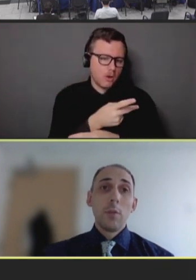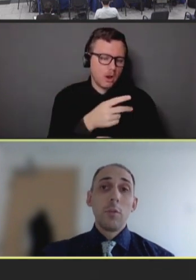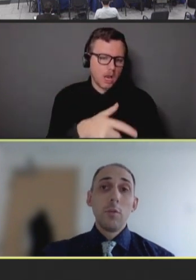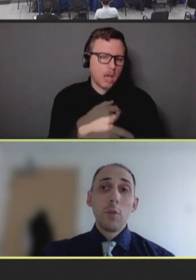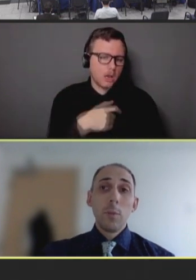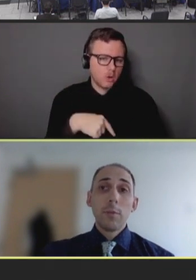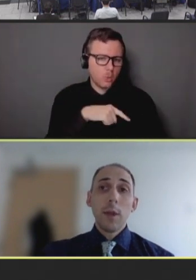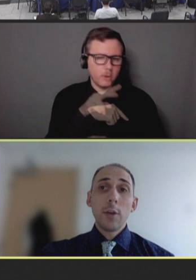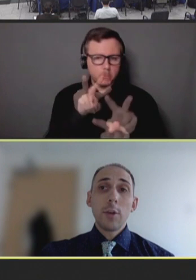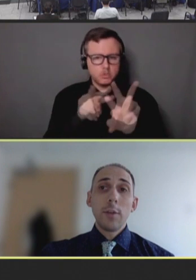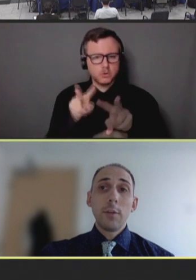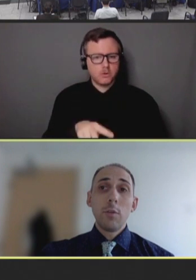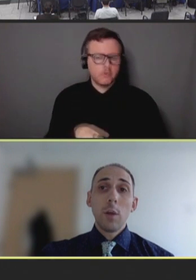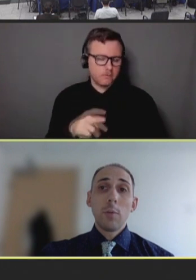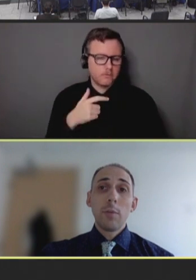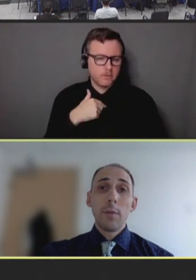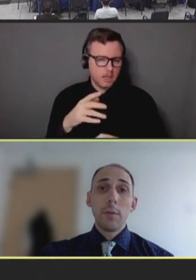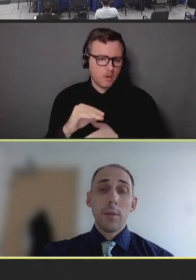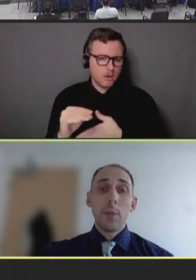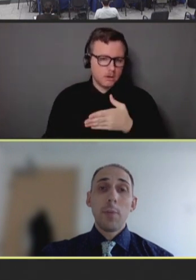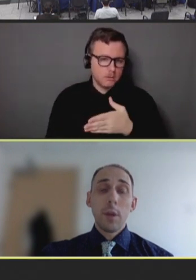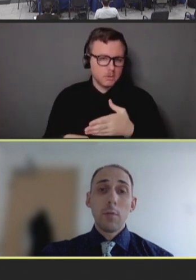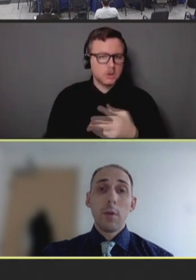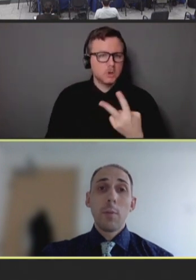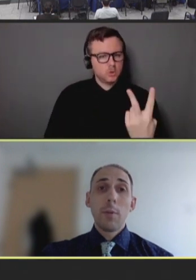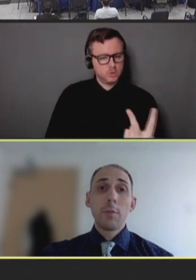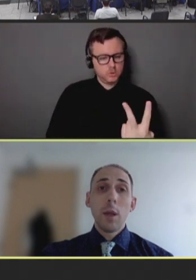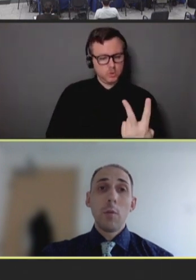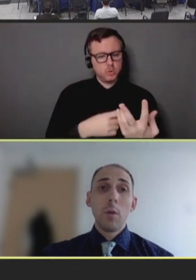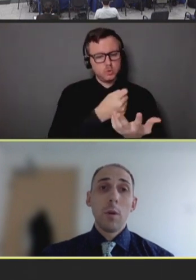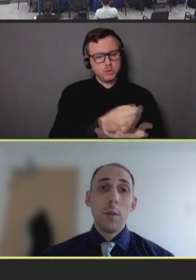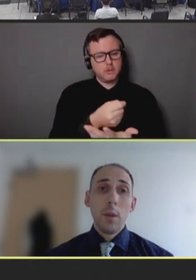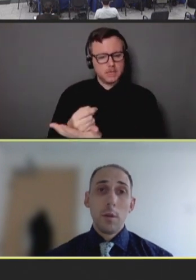The two treatment strategies, the two arms of this hypothetical randomized trial, were